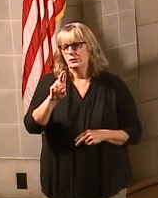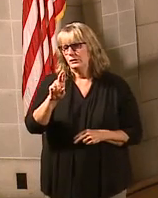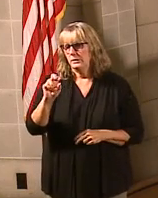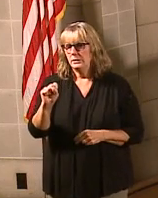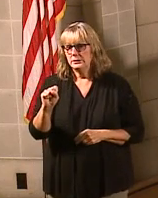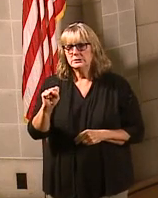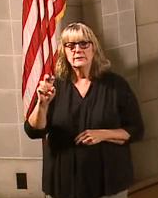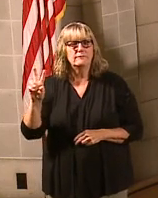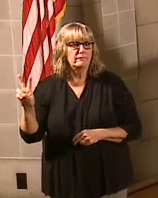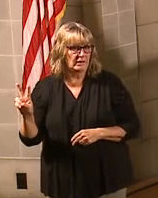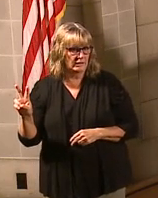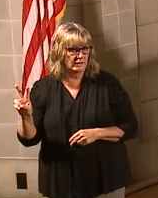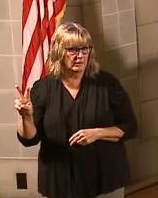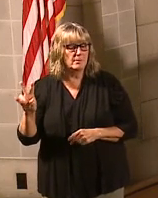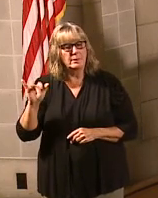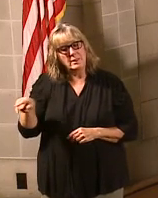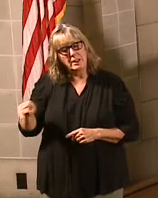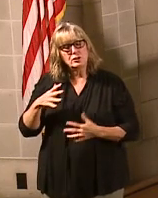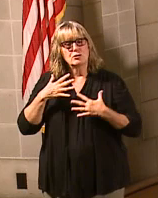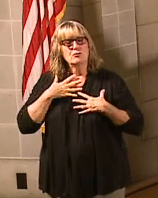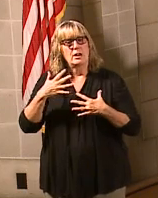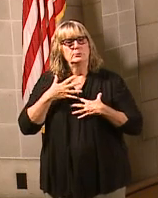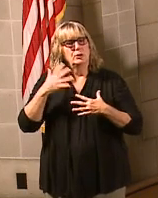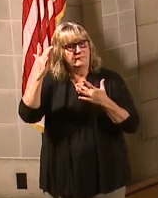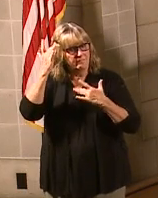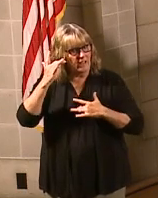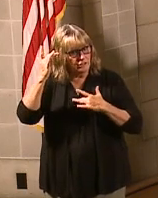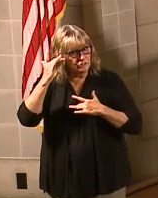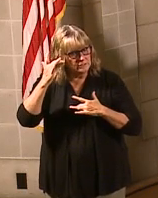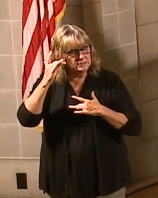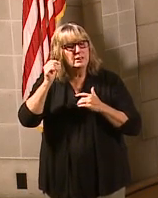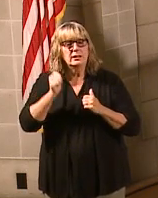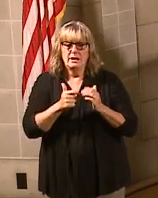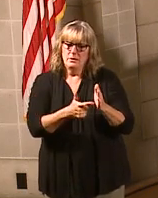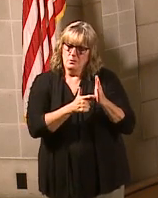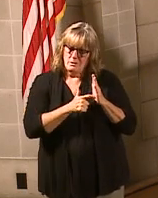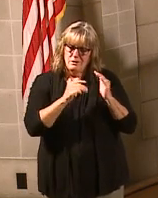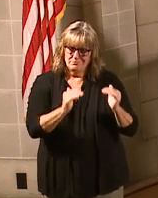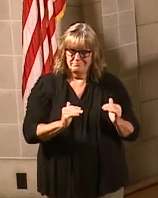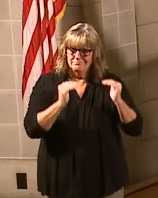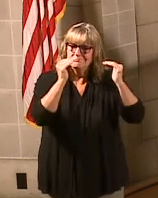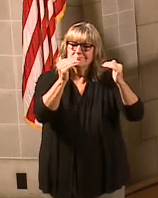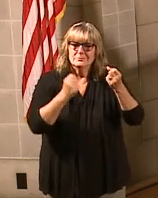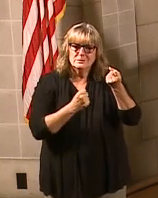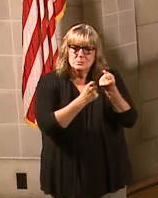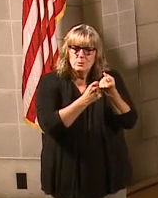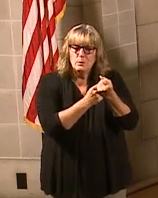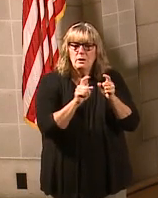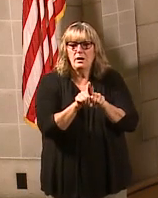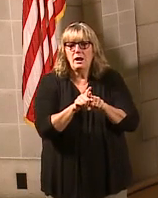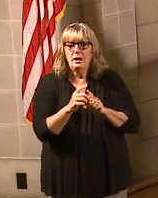AREN'T NECESSARILY FULL OF COVID PATIENTS RIGHT NOW THEY ARE